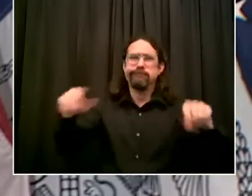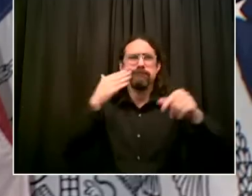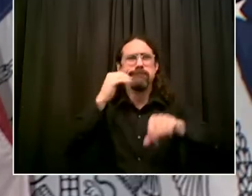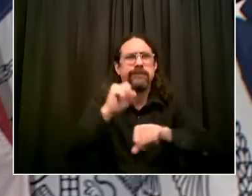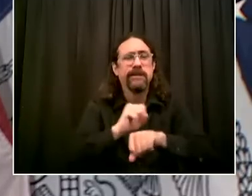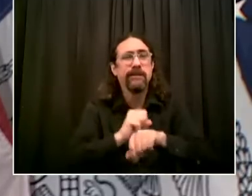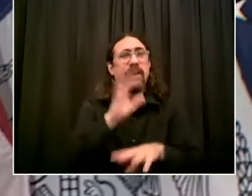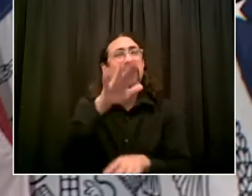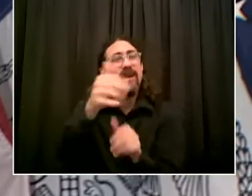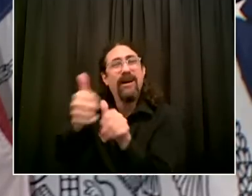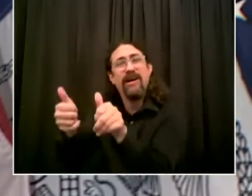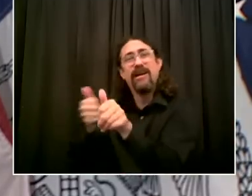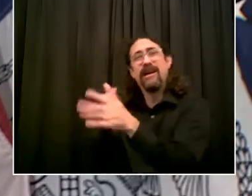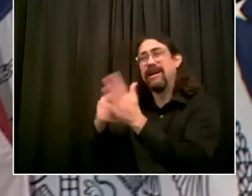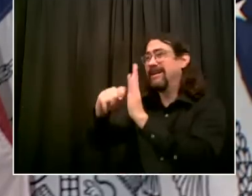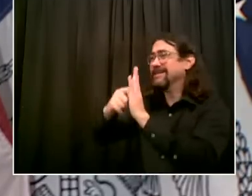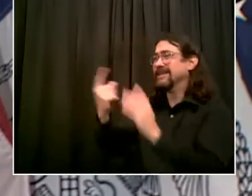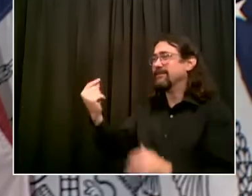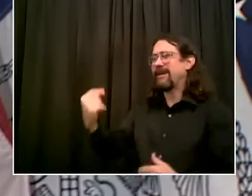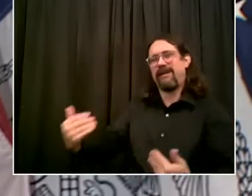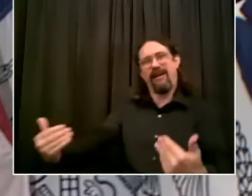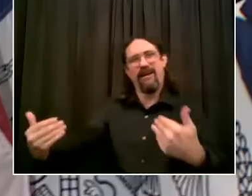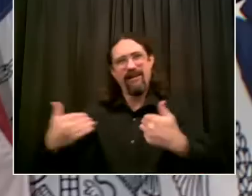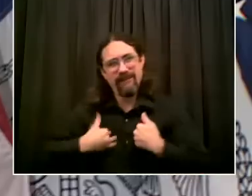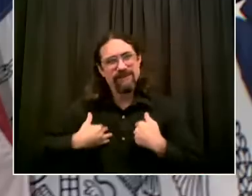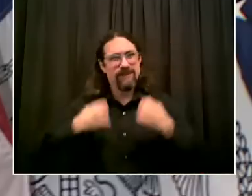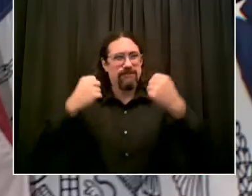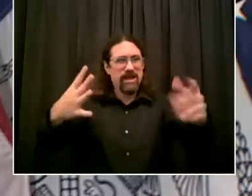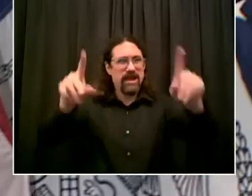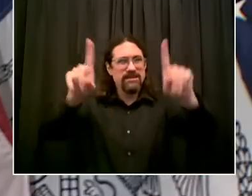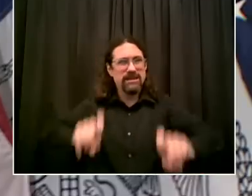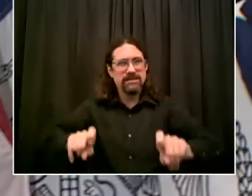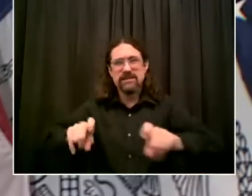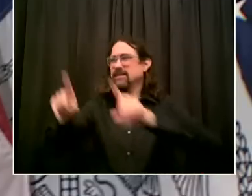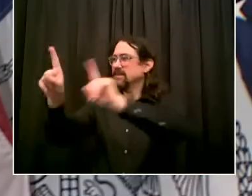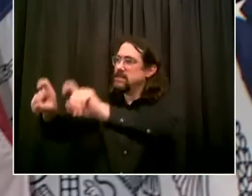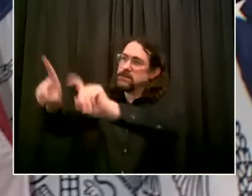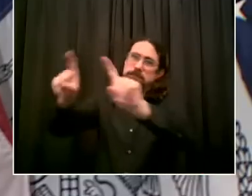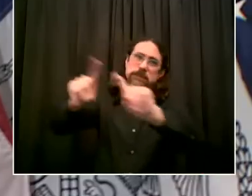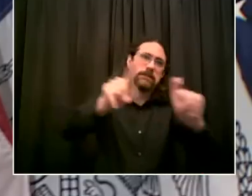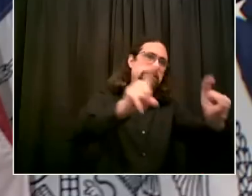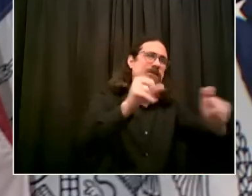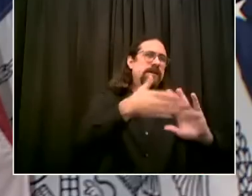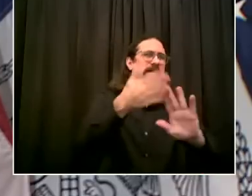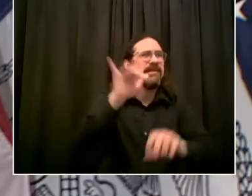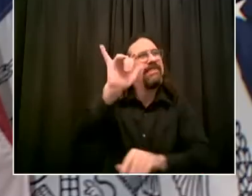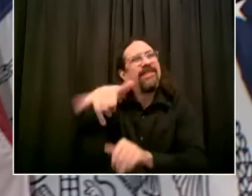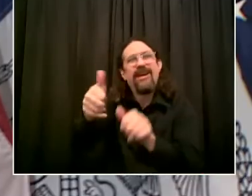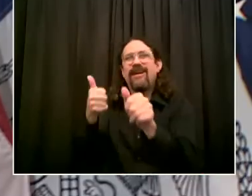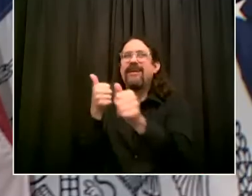DONE THROUGH OUR SITUATION ROOMS. A LOT OF WHAT IS HAPPENING IN EVERY ONE OF OUR SCHOOLS HAAS S MDEA A HUGE